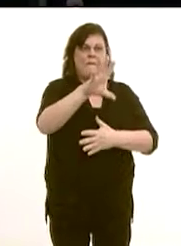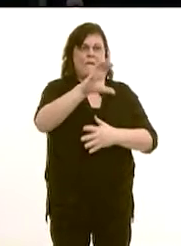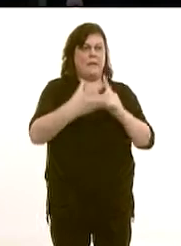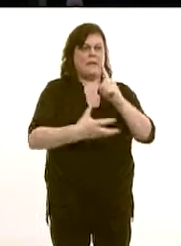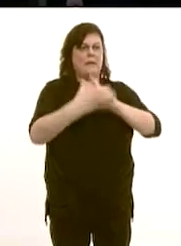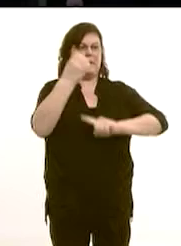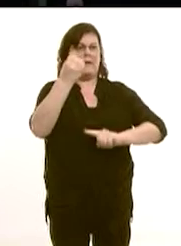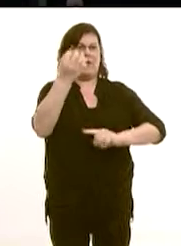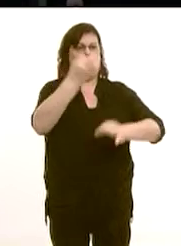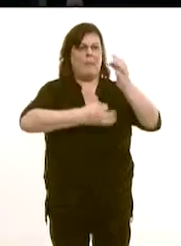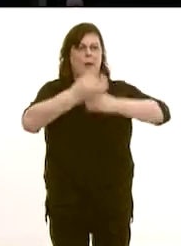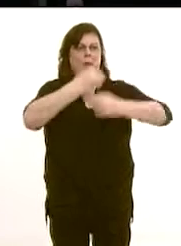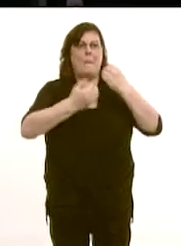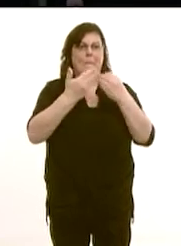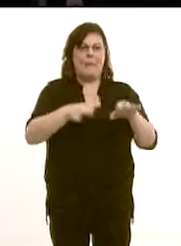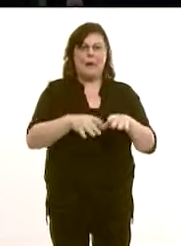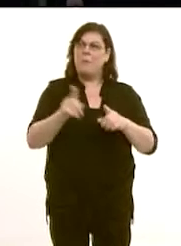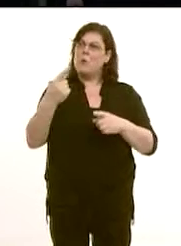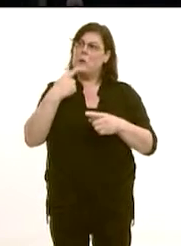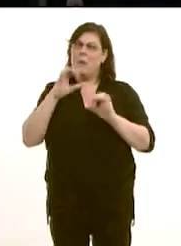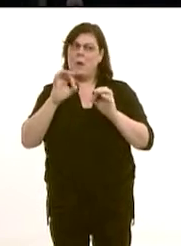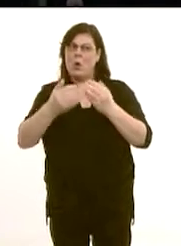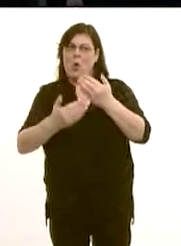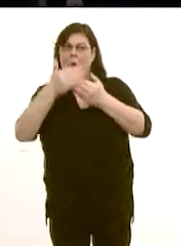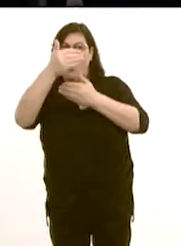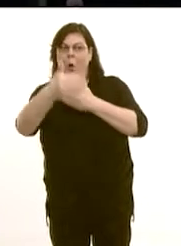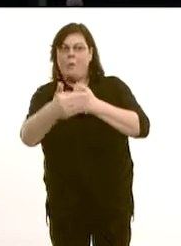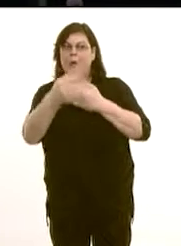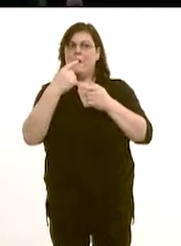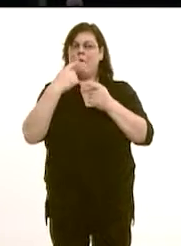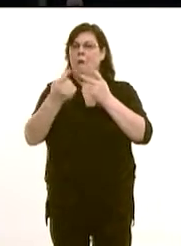You’ve also announced that there will be no window for Glastir entry, so 1,600 won’t